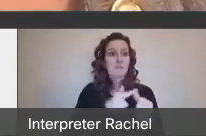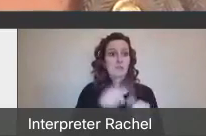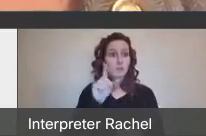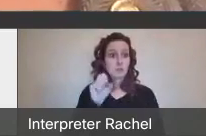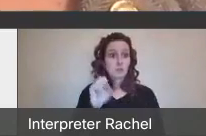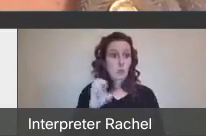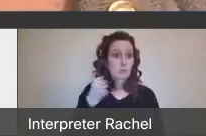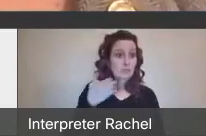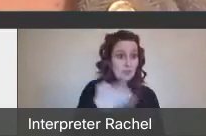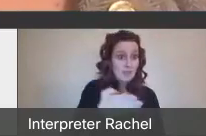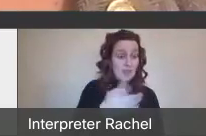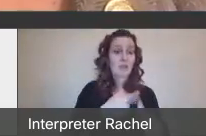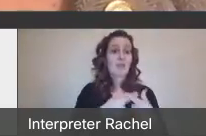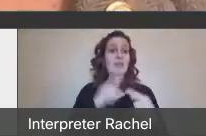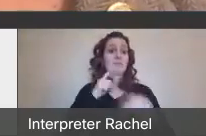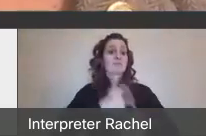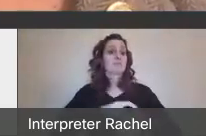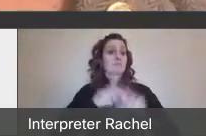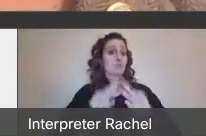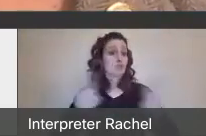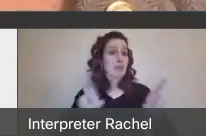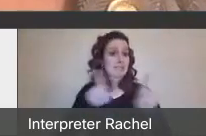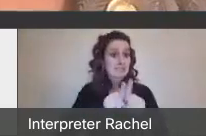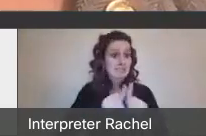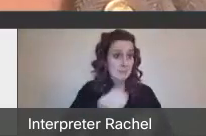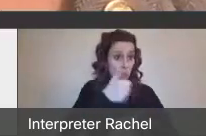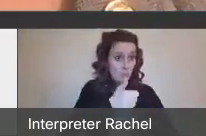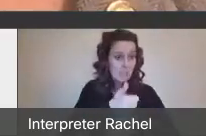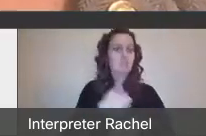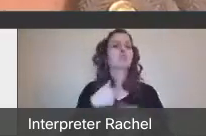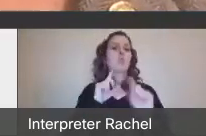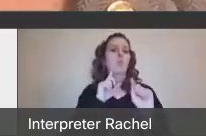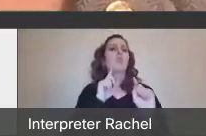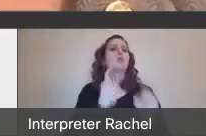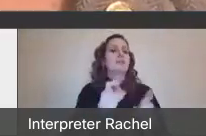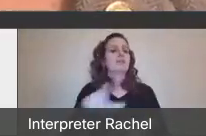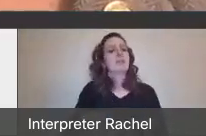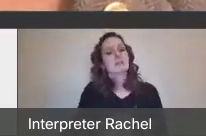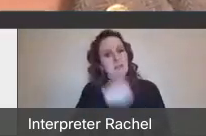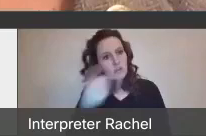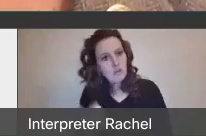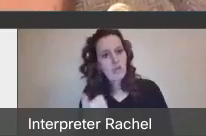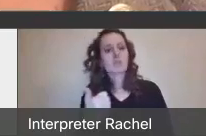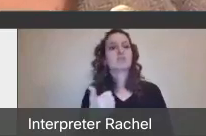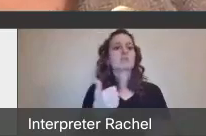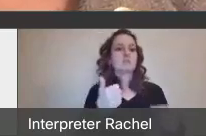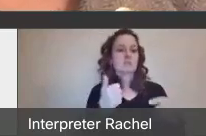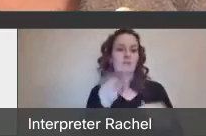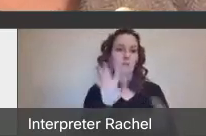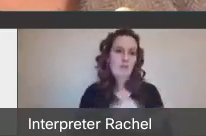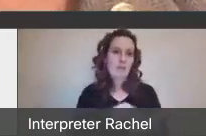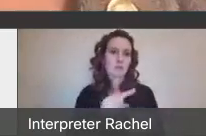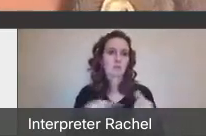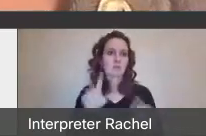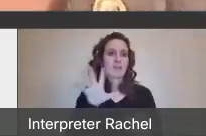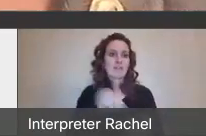the time comes, in the same location, we will be able to give the same number of second doses. So at